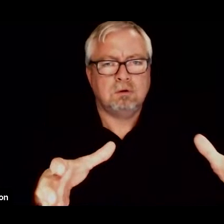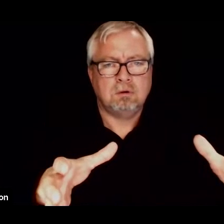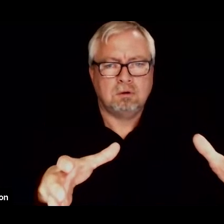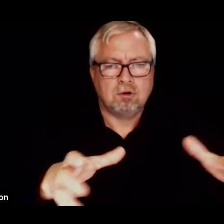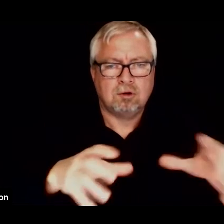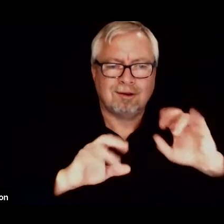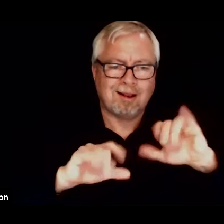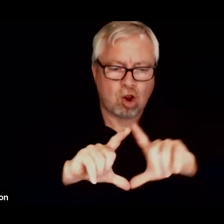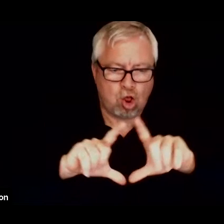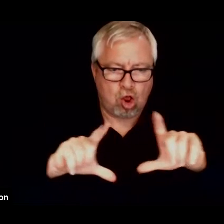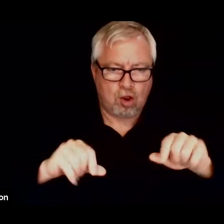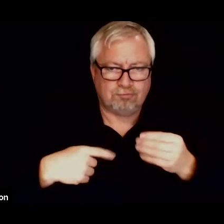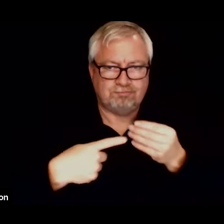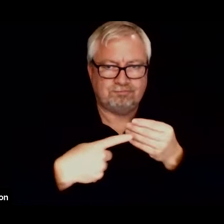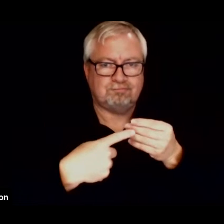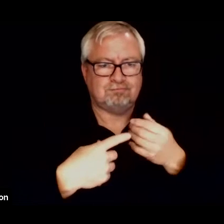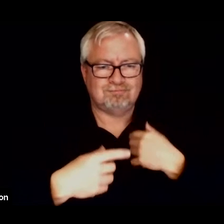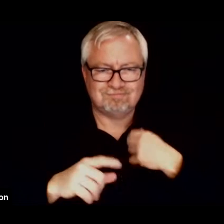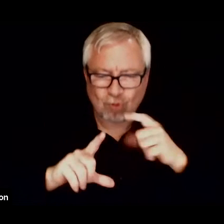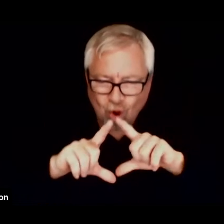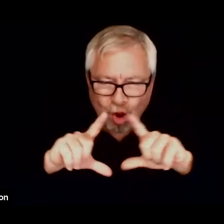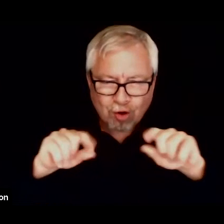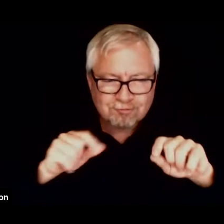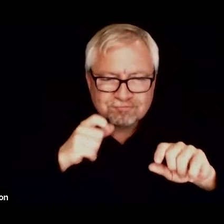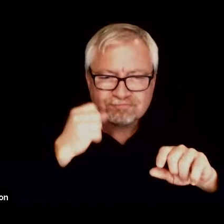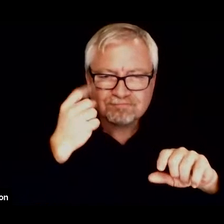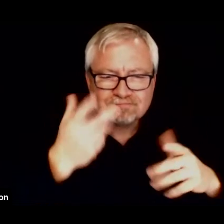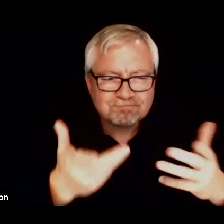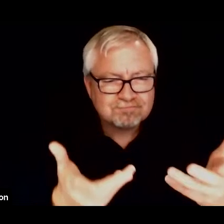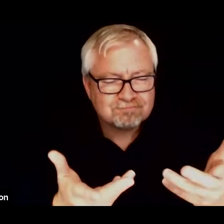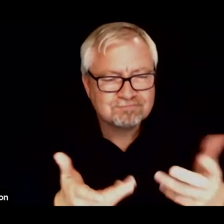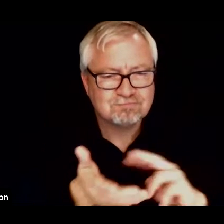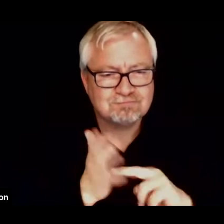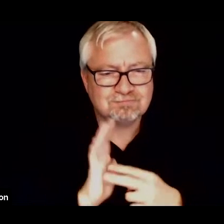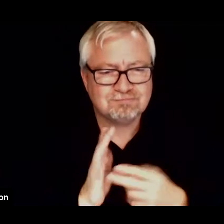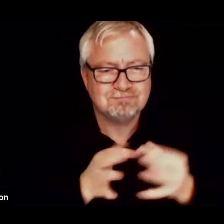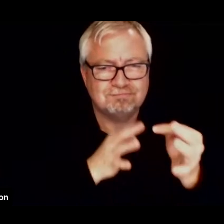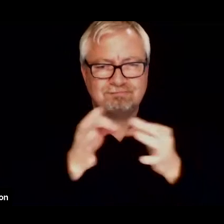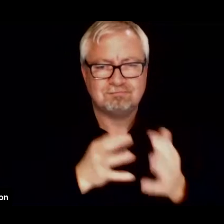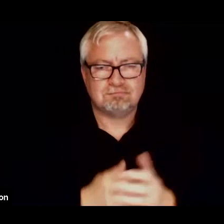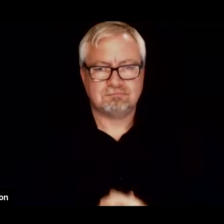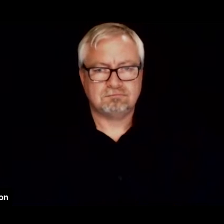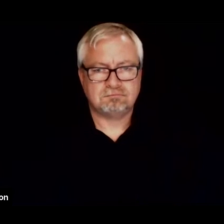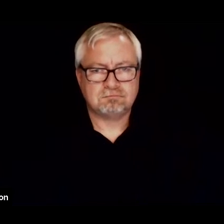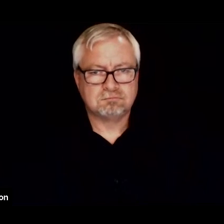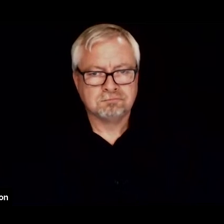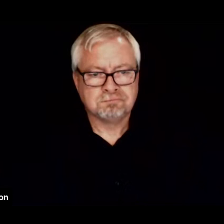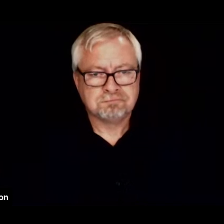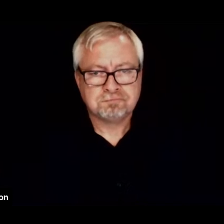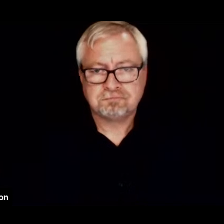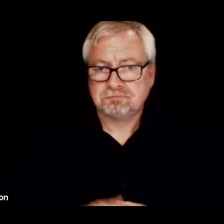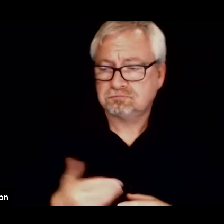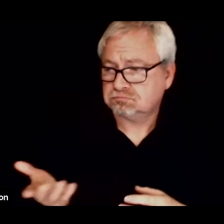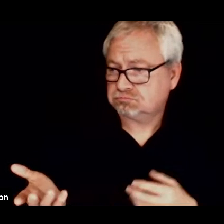um jan would you want me to go ahead with that yes please chris thanks um